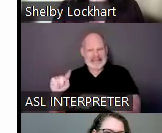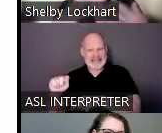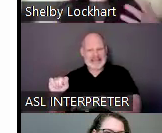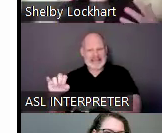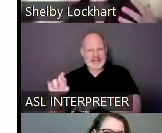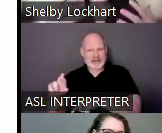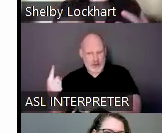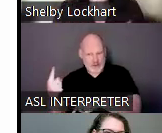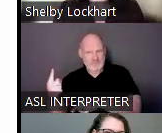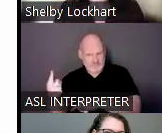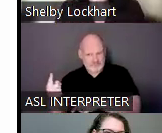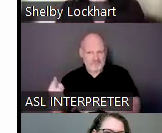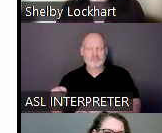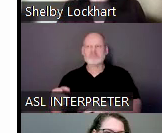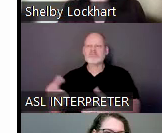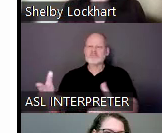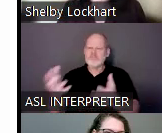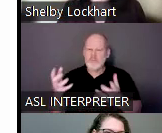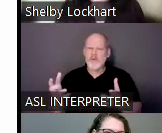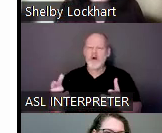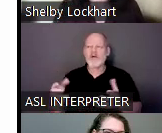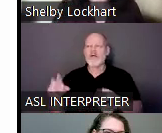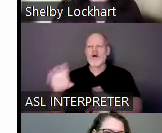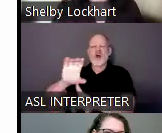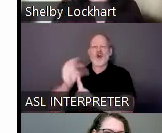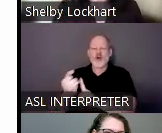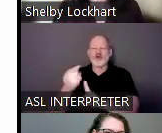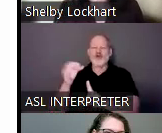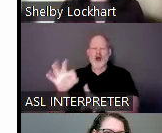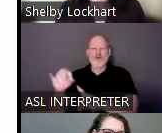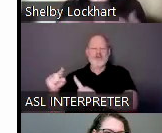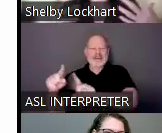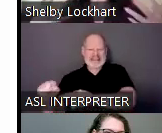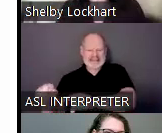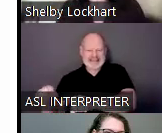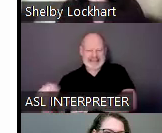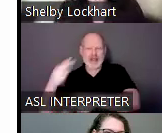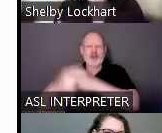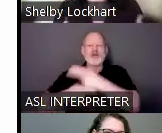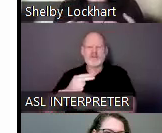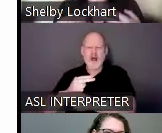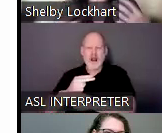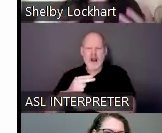universal culture of attendance. We want to be hearing about it throughout the building,